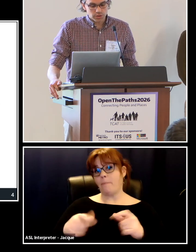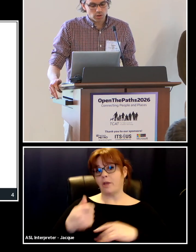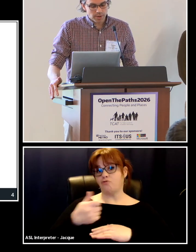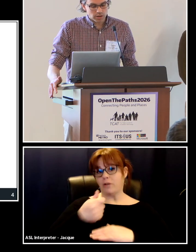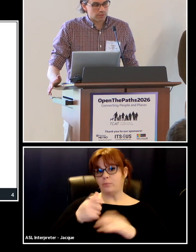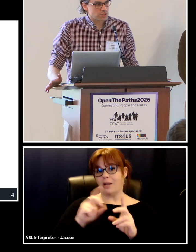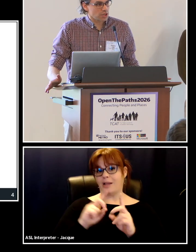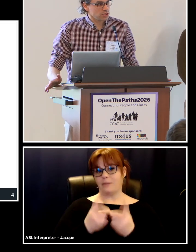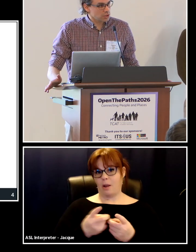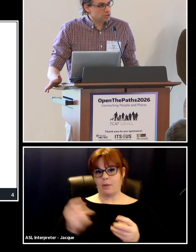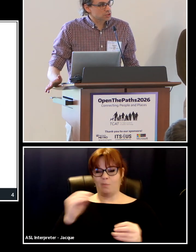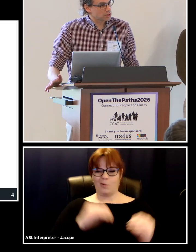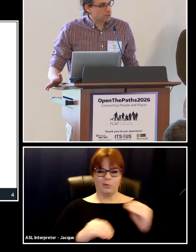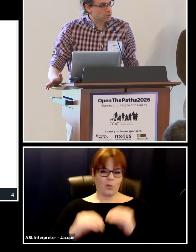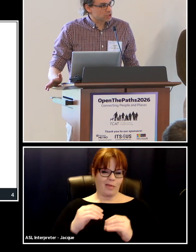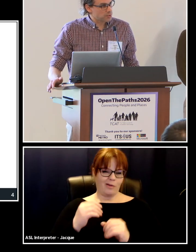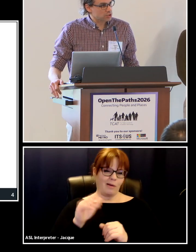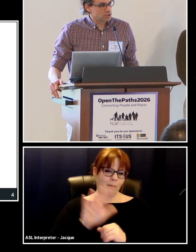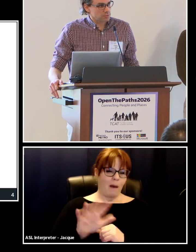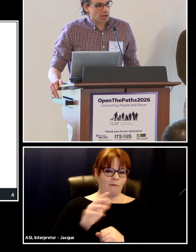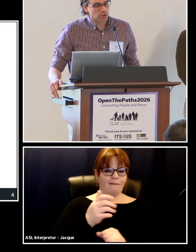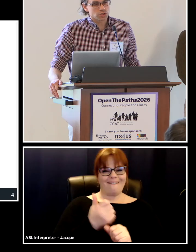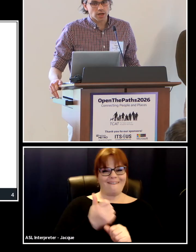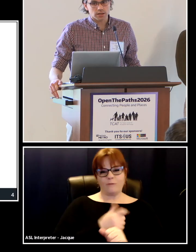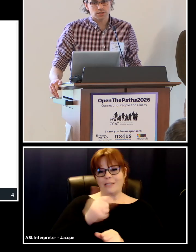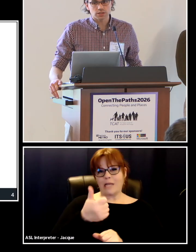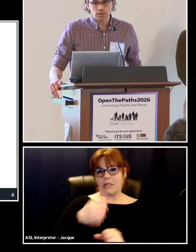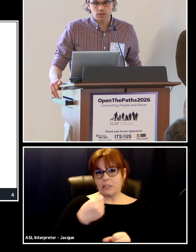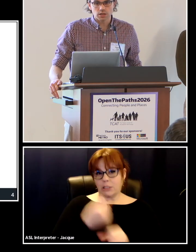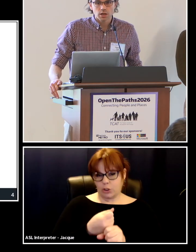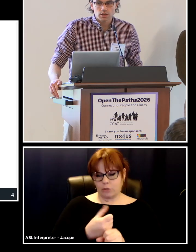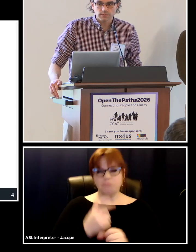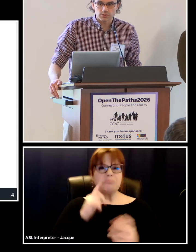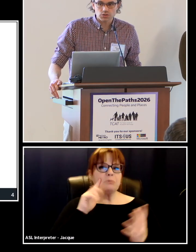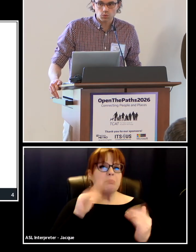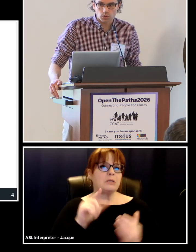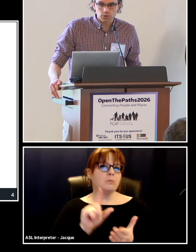together about every 10 years and that we're expecting to publish next in the first quarter